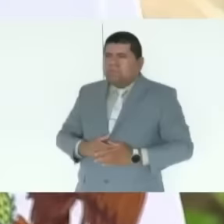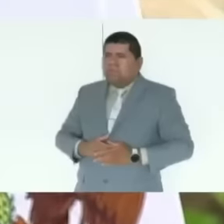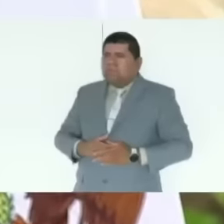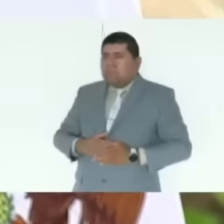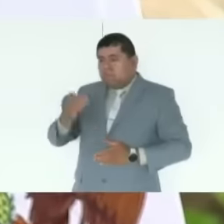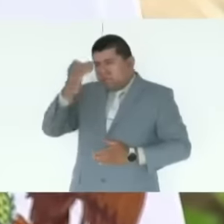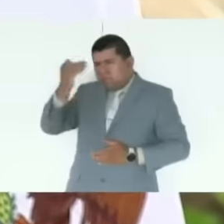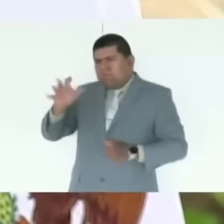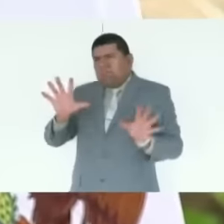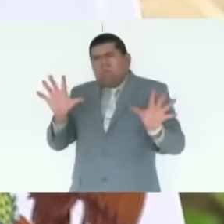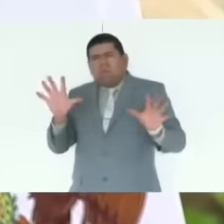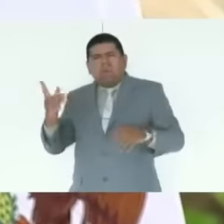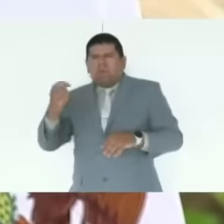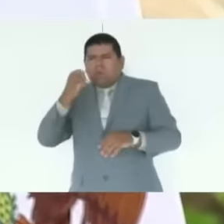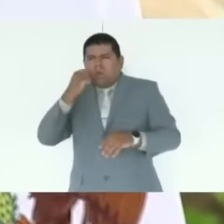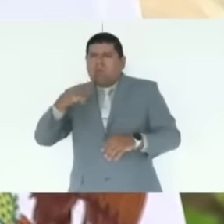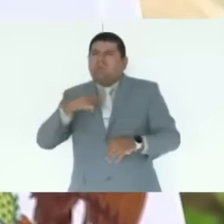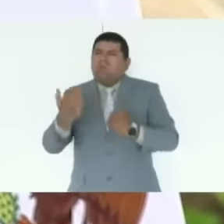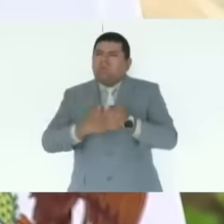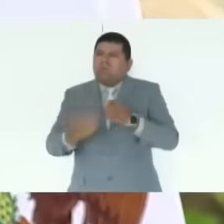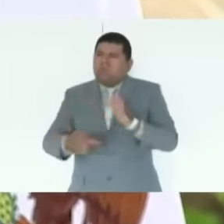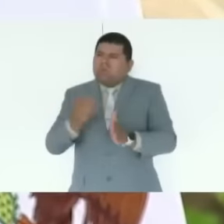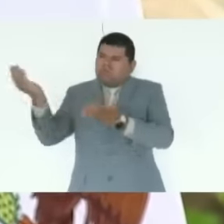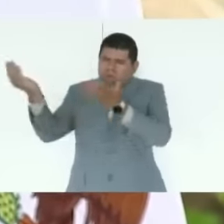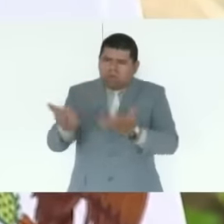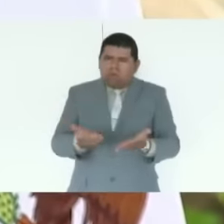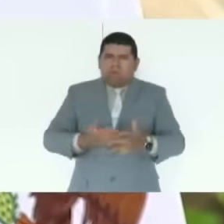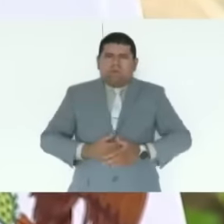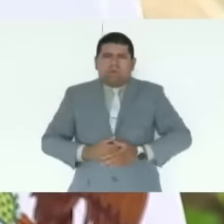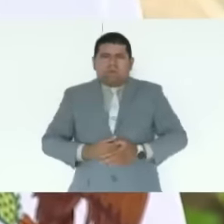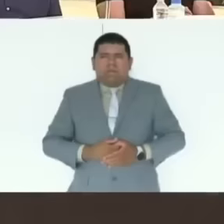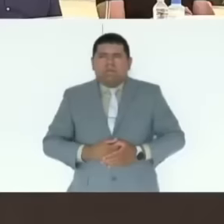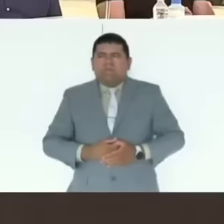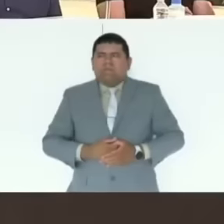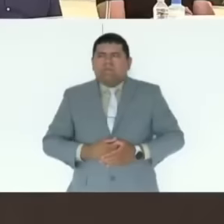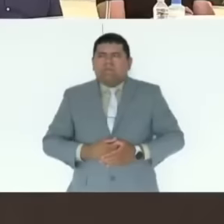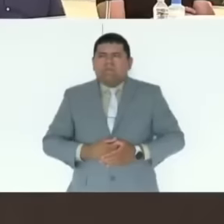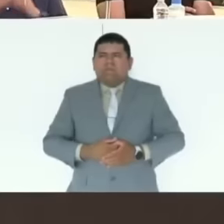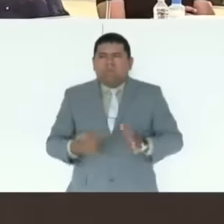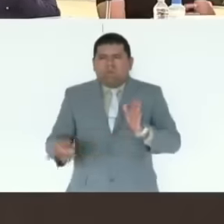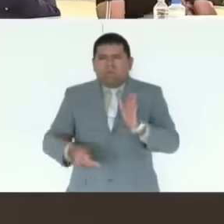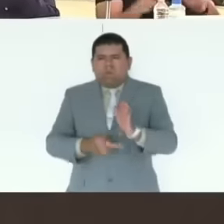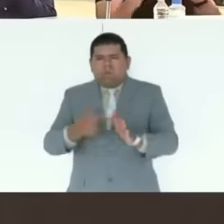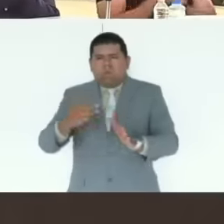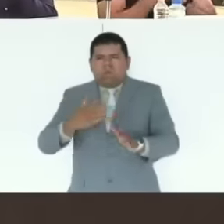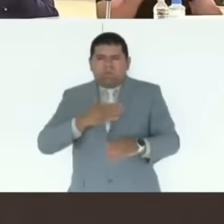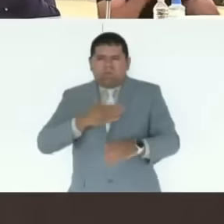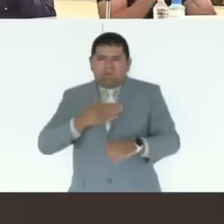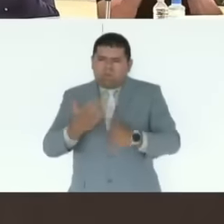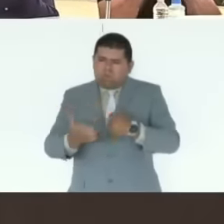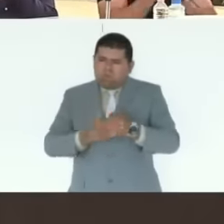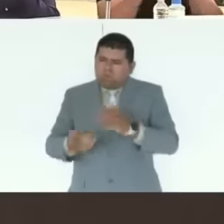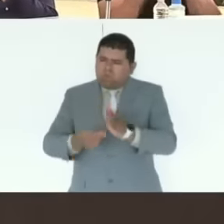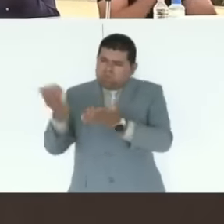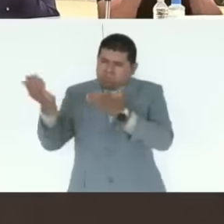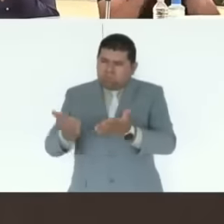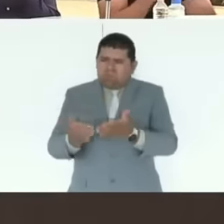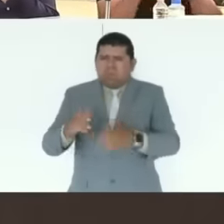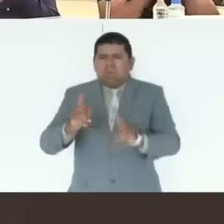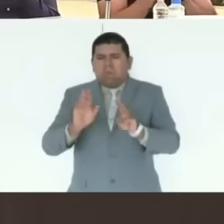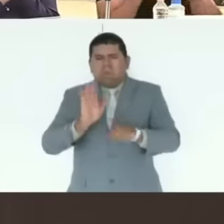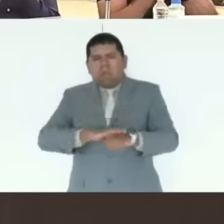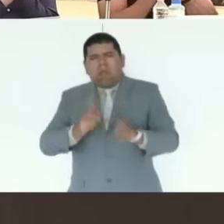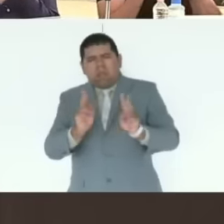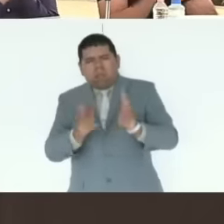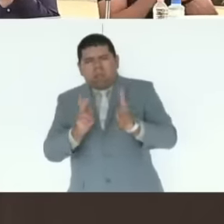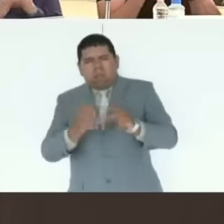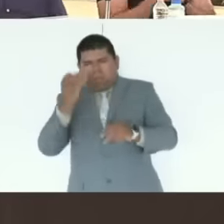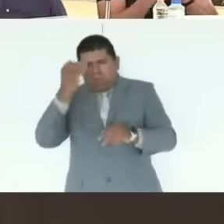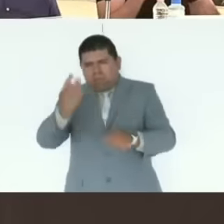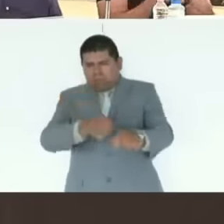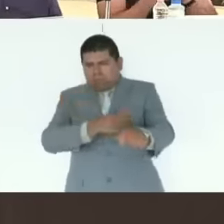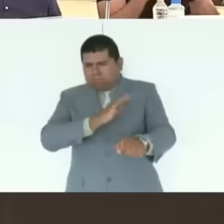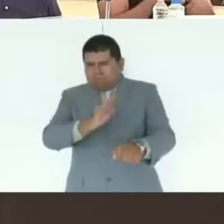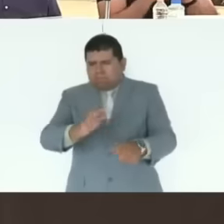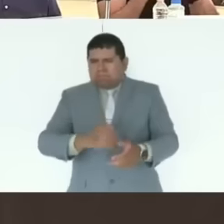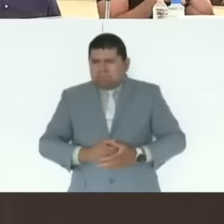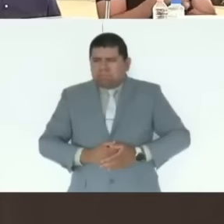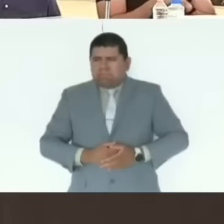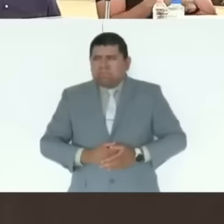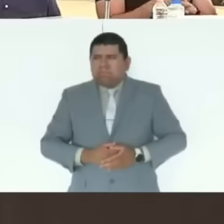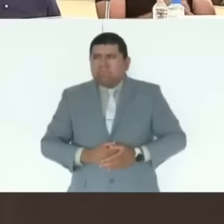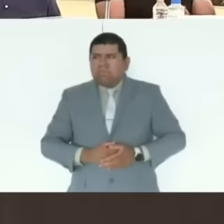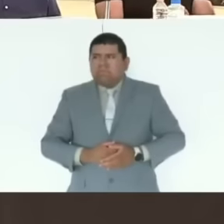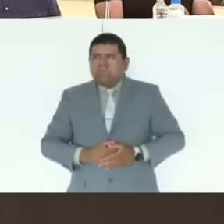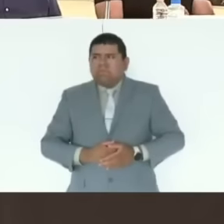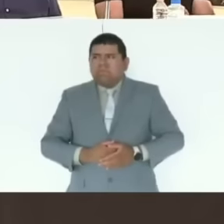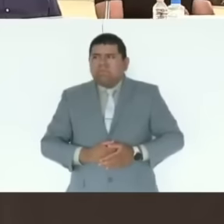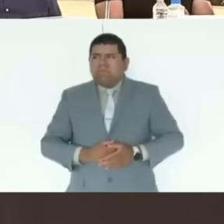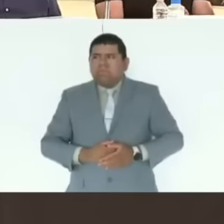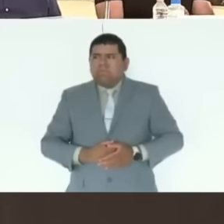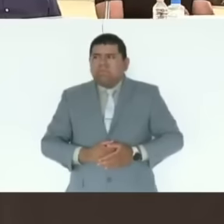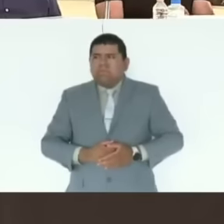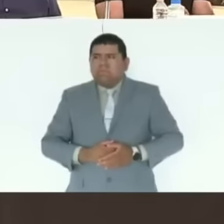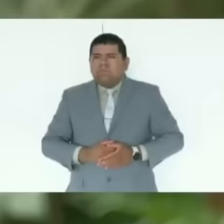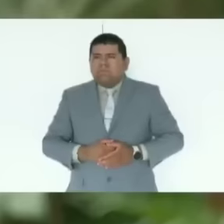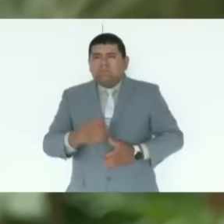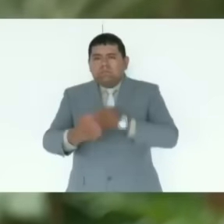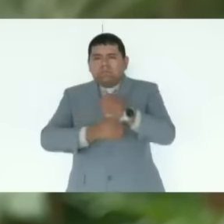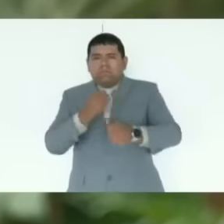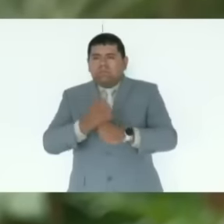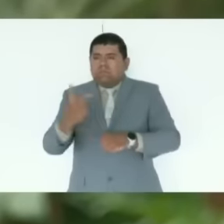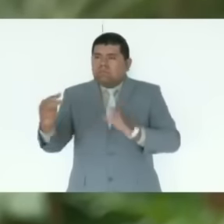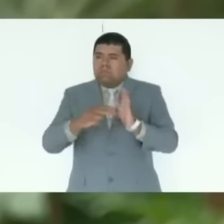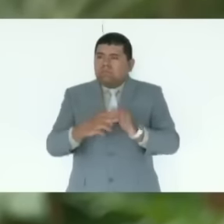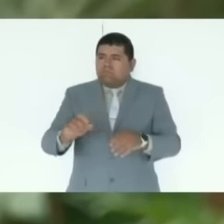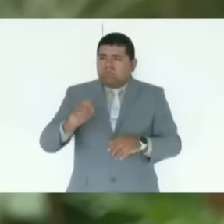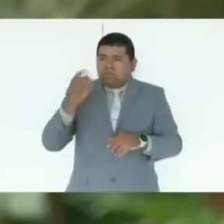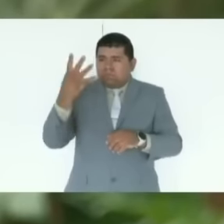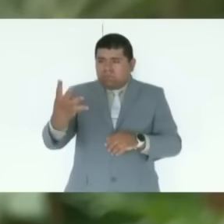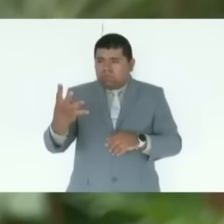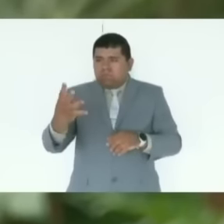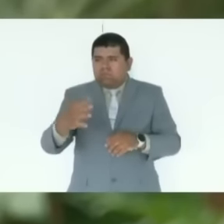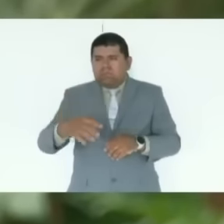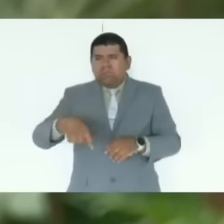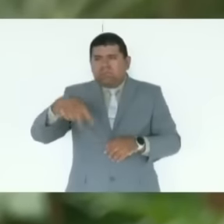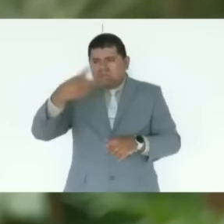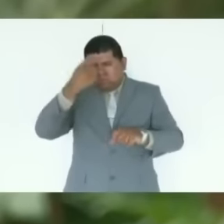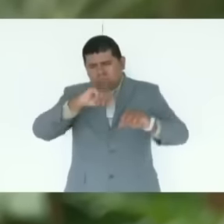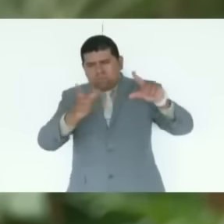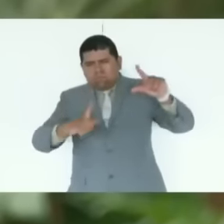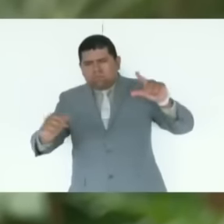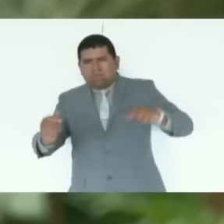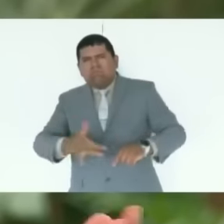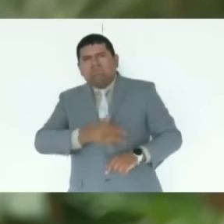then I'm going to return to Nayarit to be able to continue talking with you,